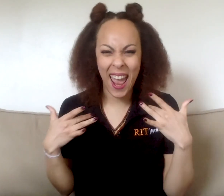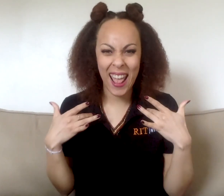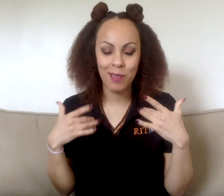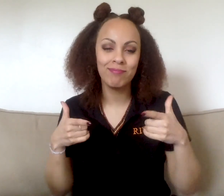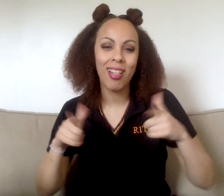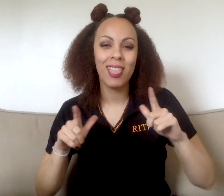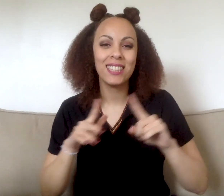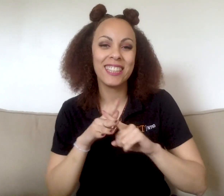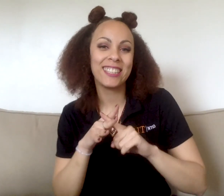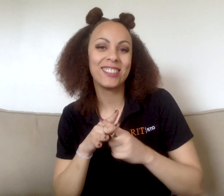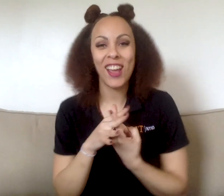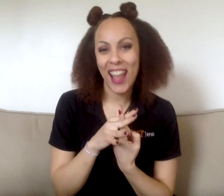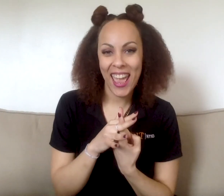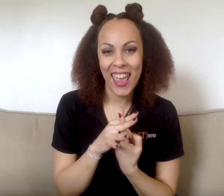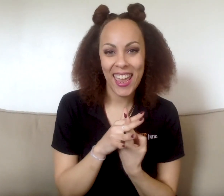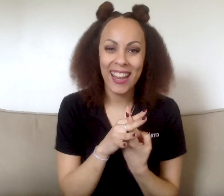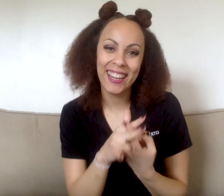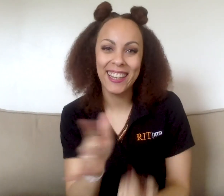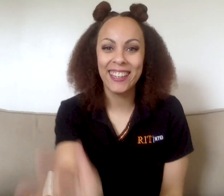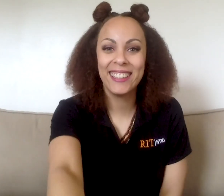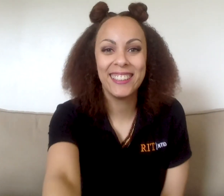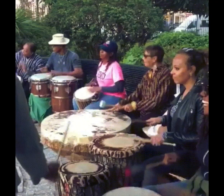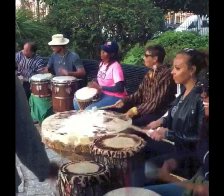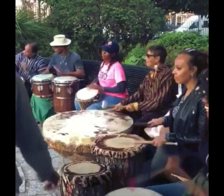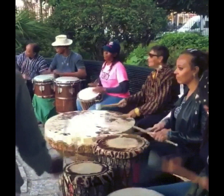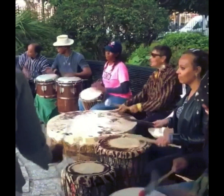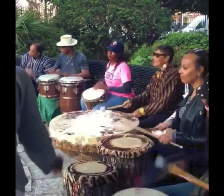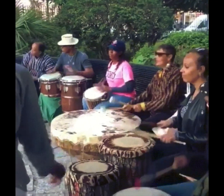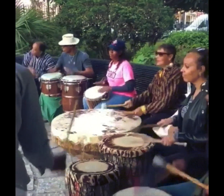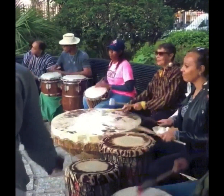I’m so excited! Let’s get started!